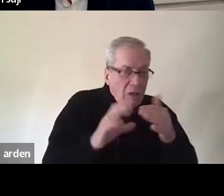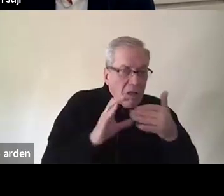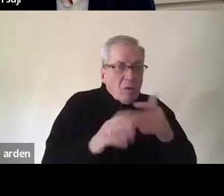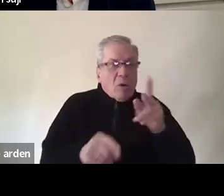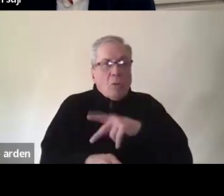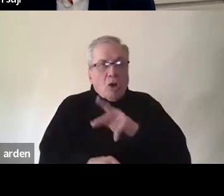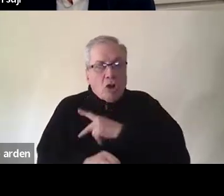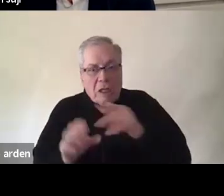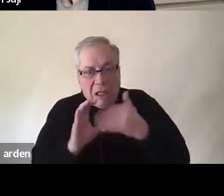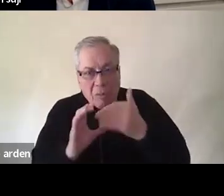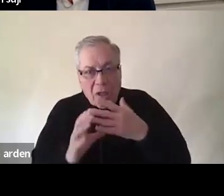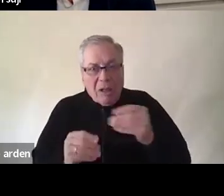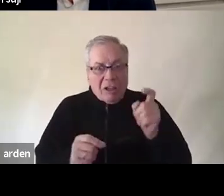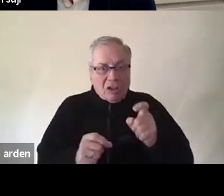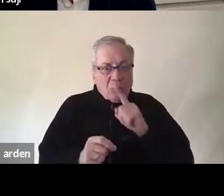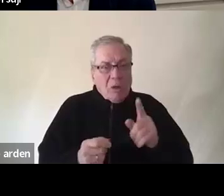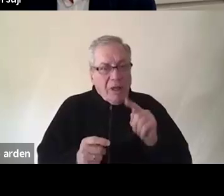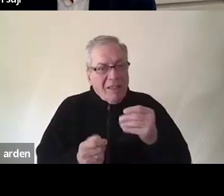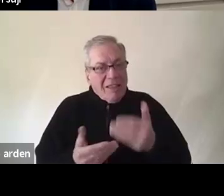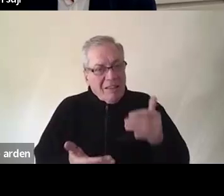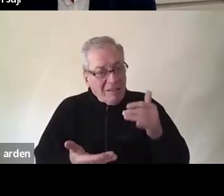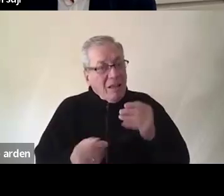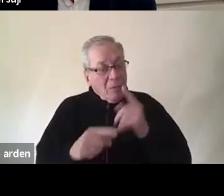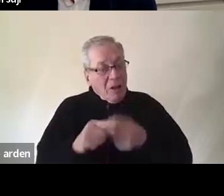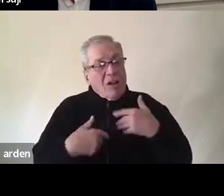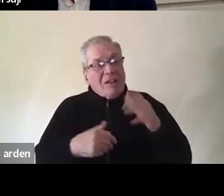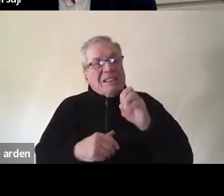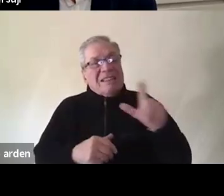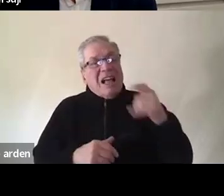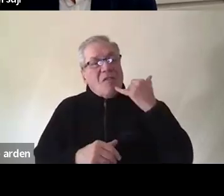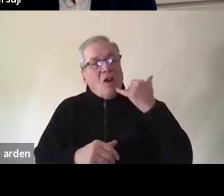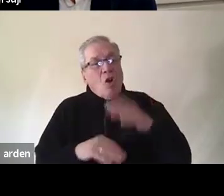and personal email and also text messages if they have a cell phone on file.